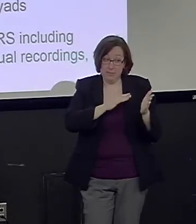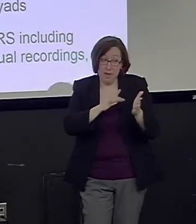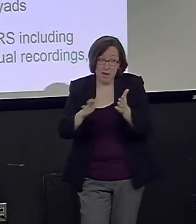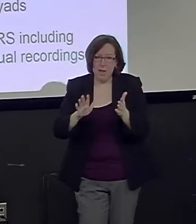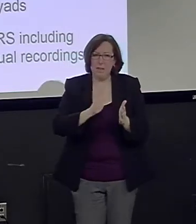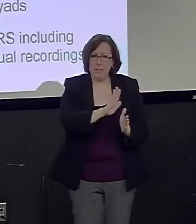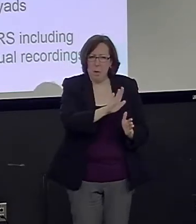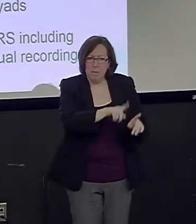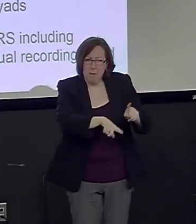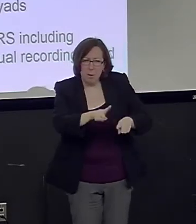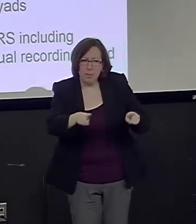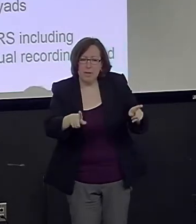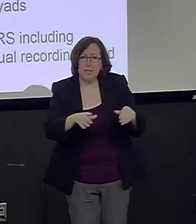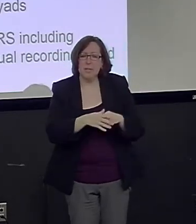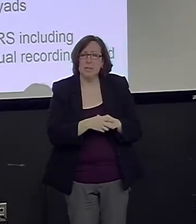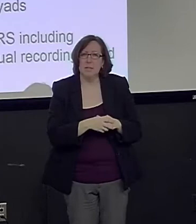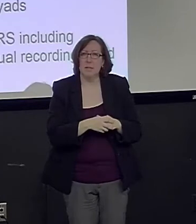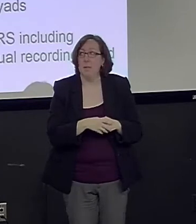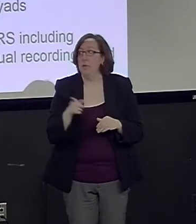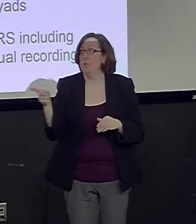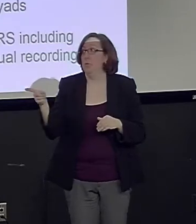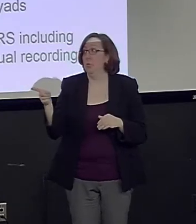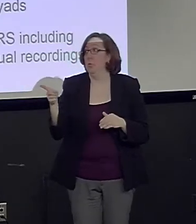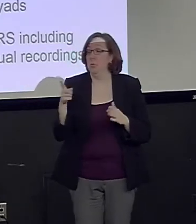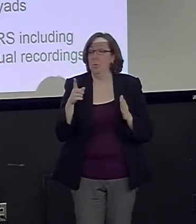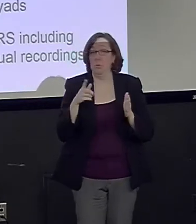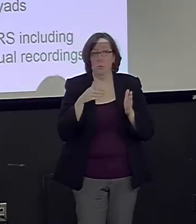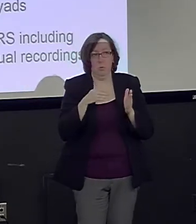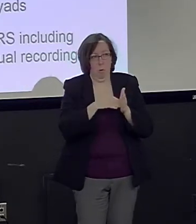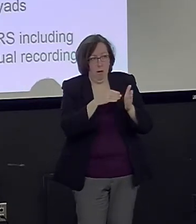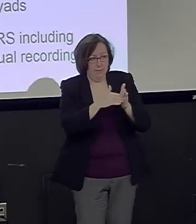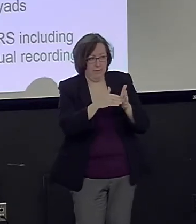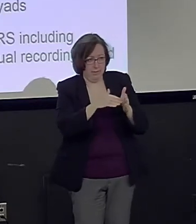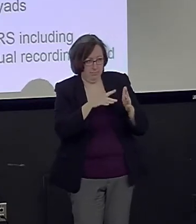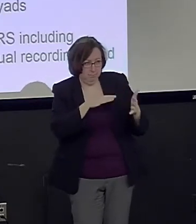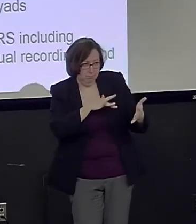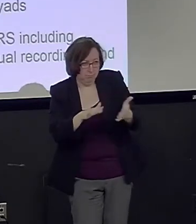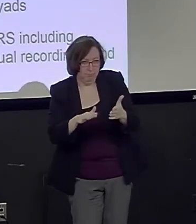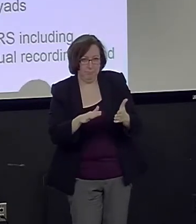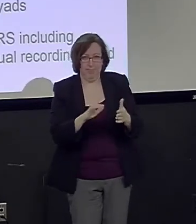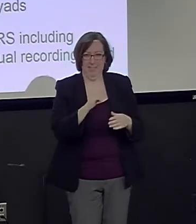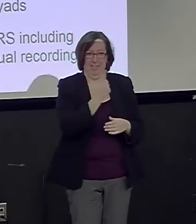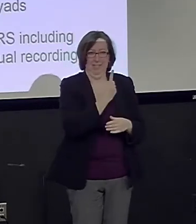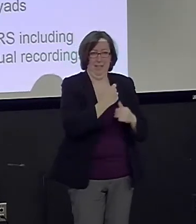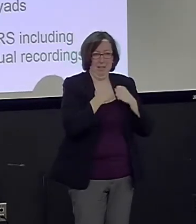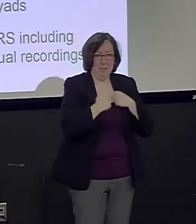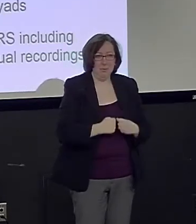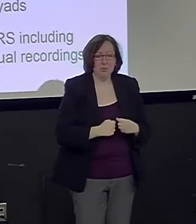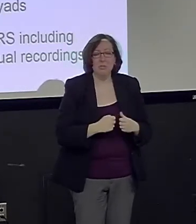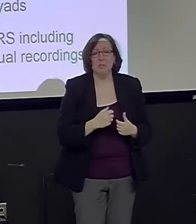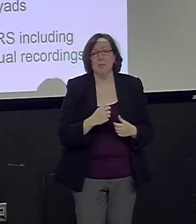You, more than many of us, look at single subject data much more because of your interest in presurgical planning.